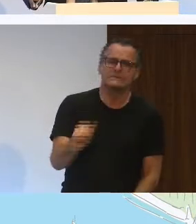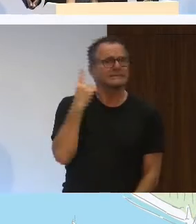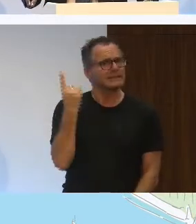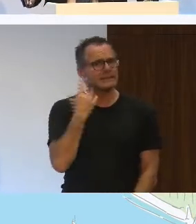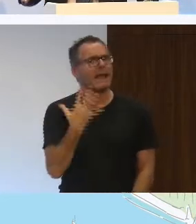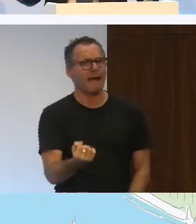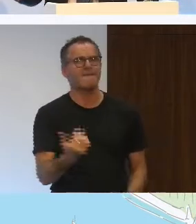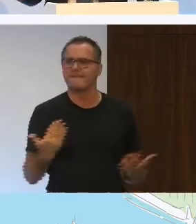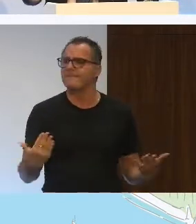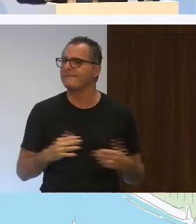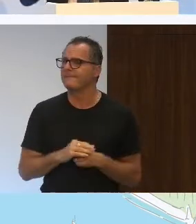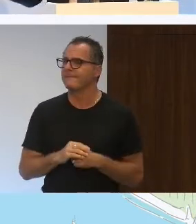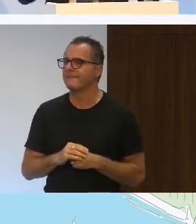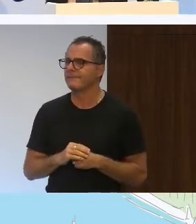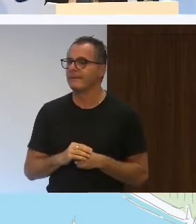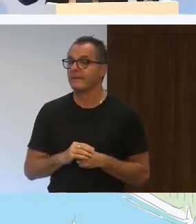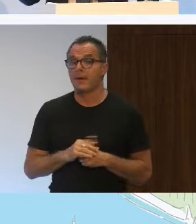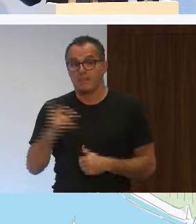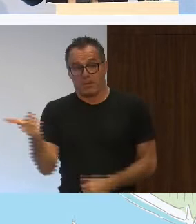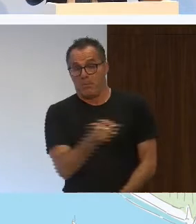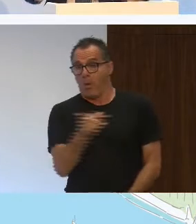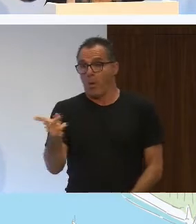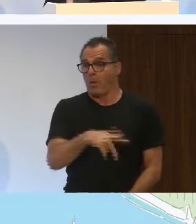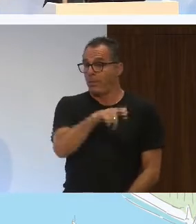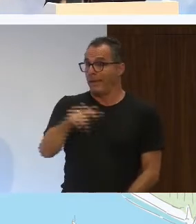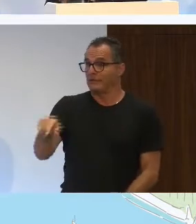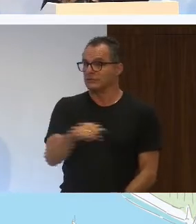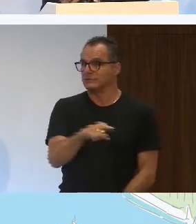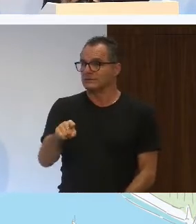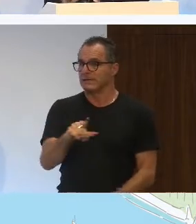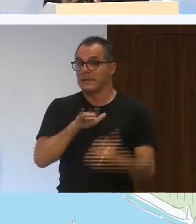Um, but again, both type of patients would fit the criteria that I showed before.